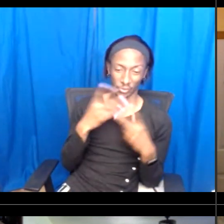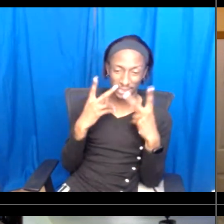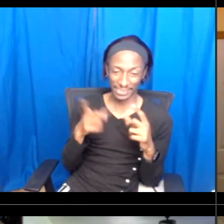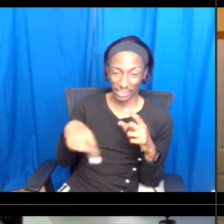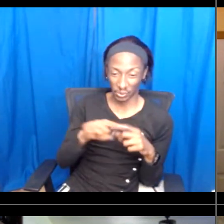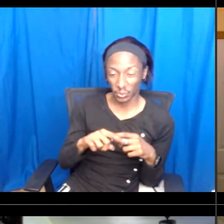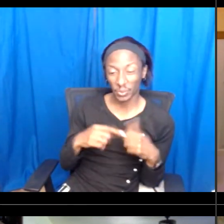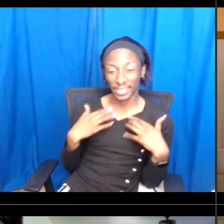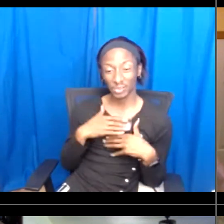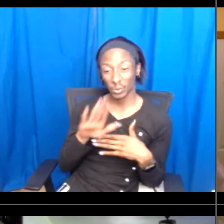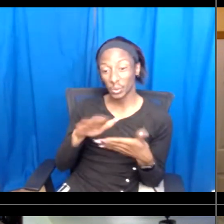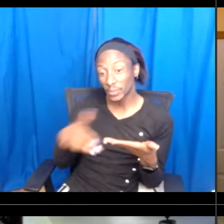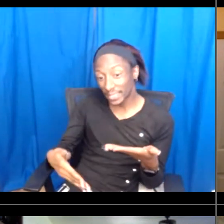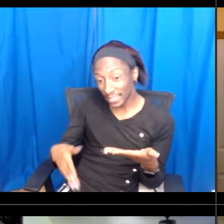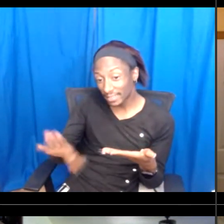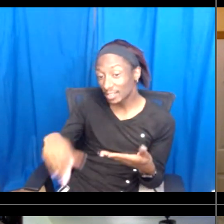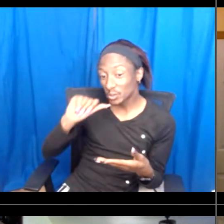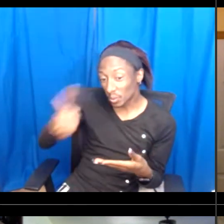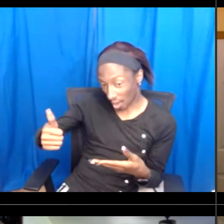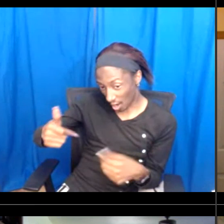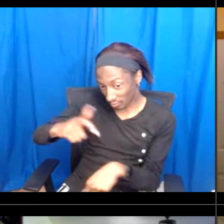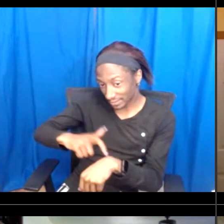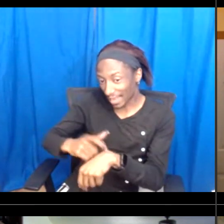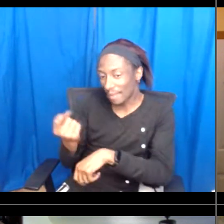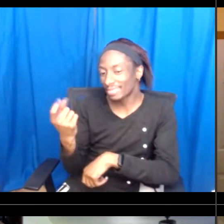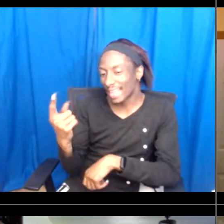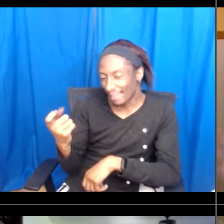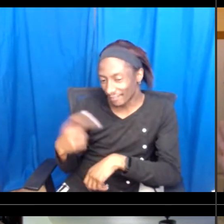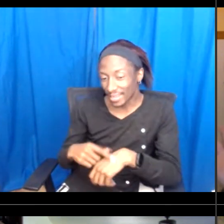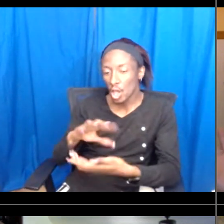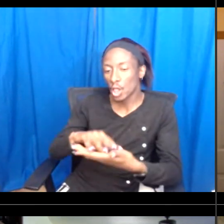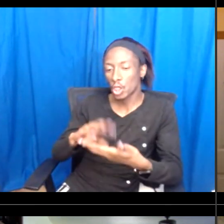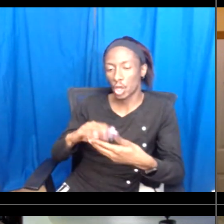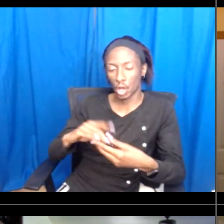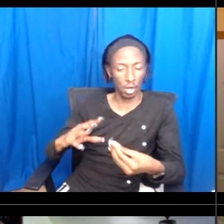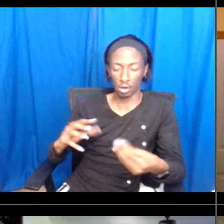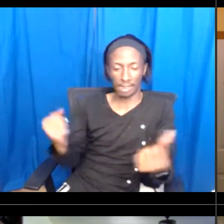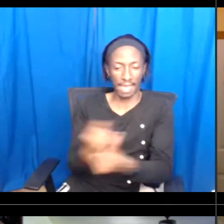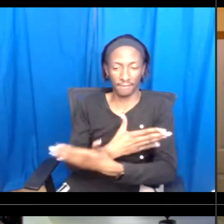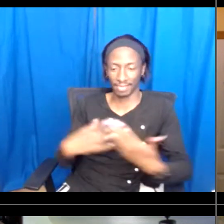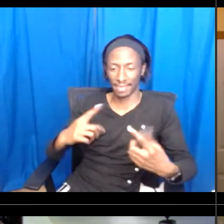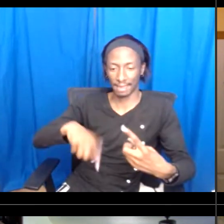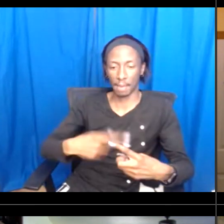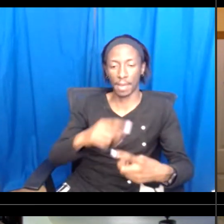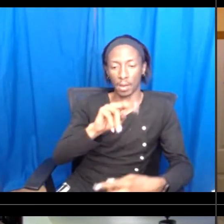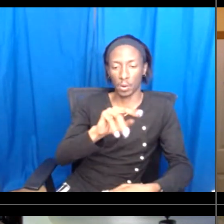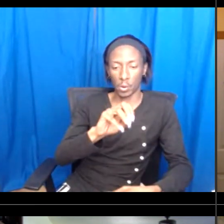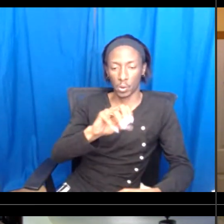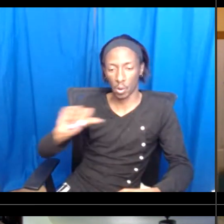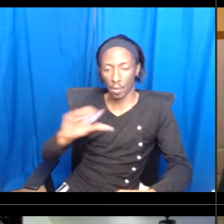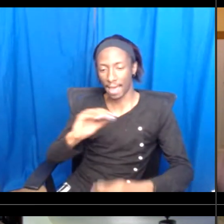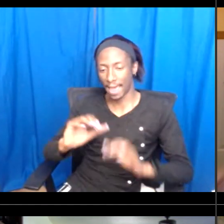Don't forget tomorrow at 11, learn all about NOAA and how we use satellites in weather forecasting.